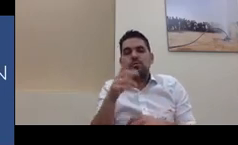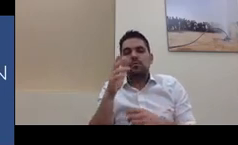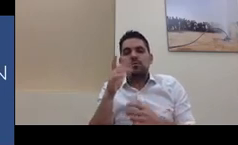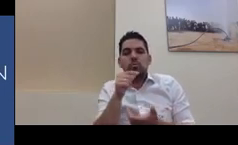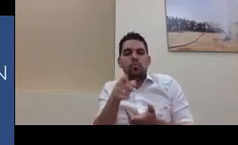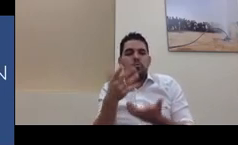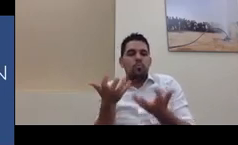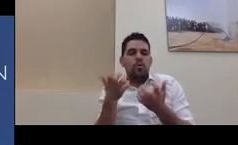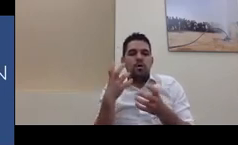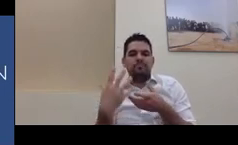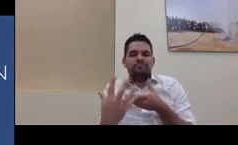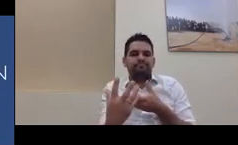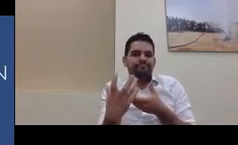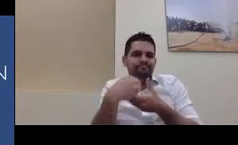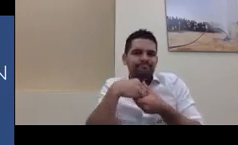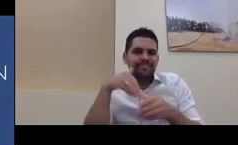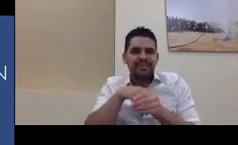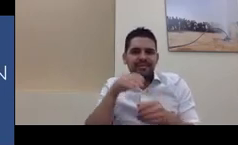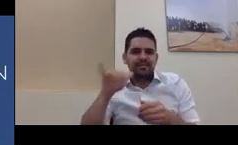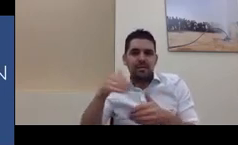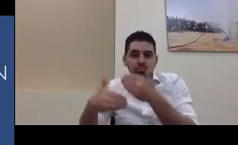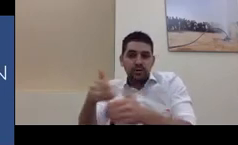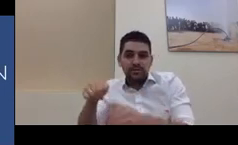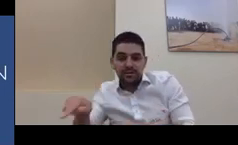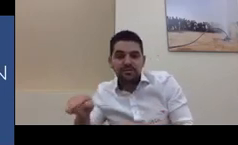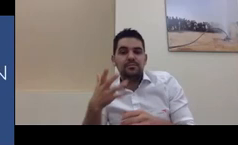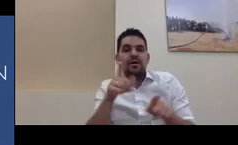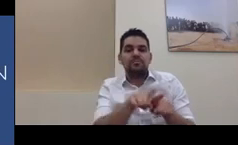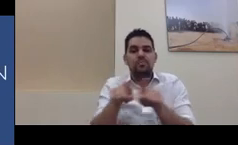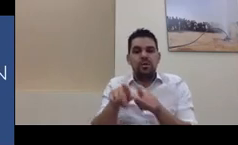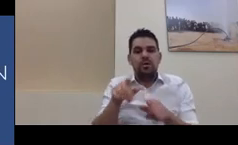Anyone who would want to be involved in this process